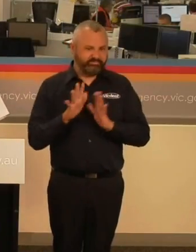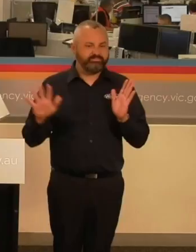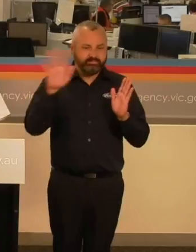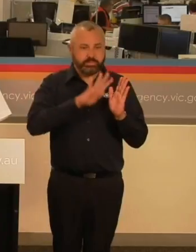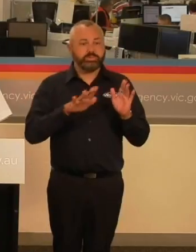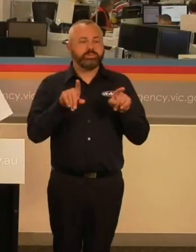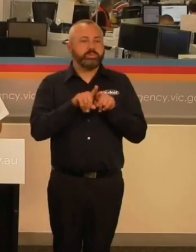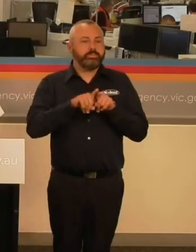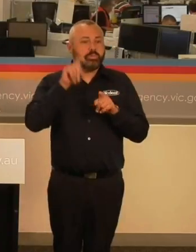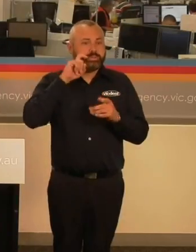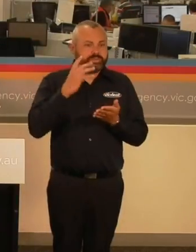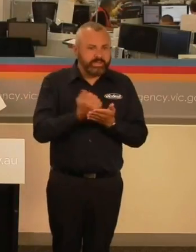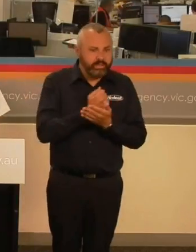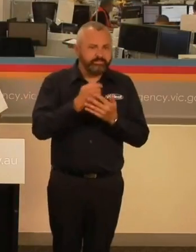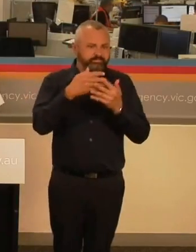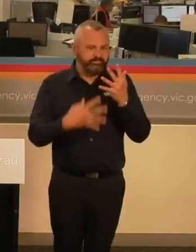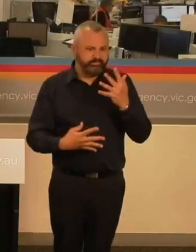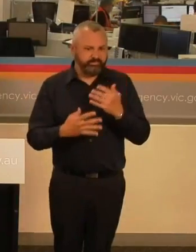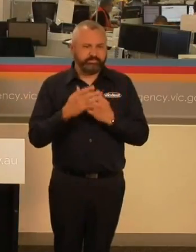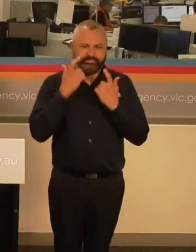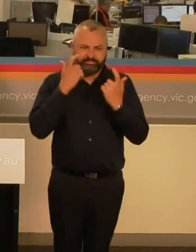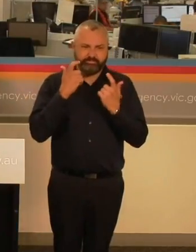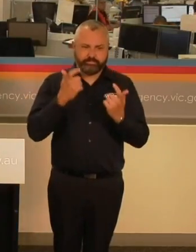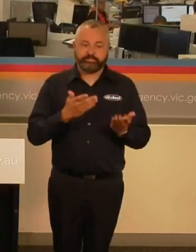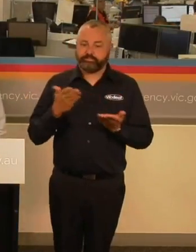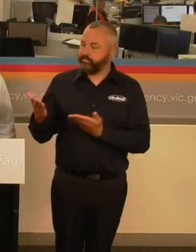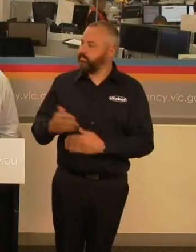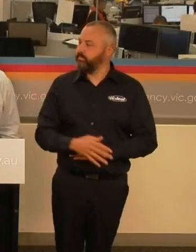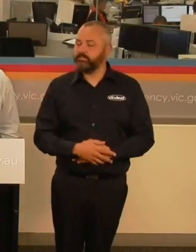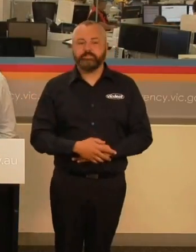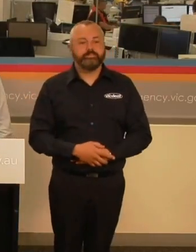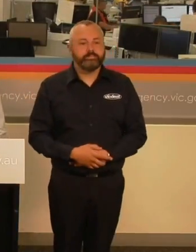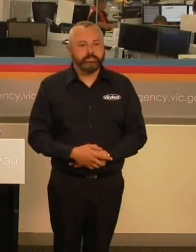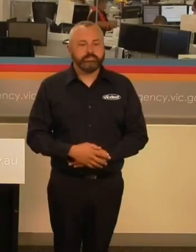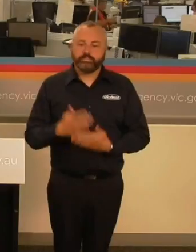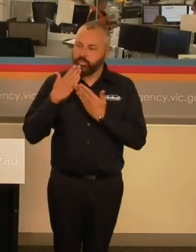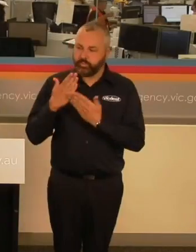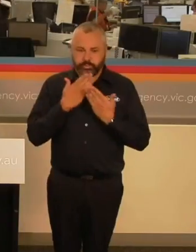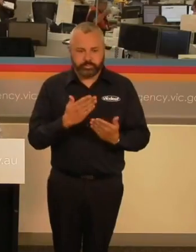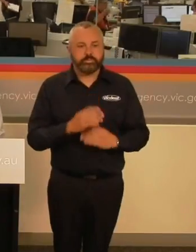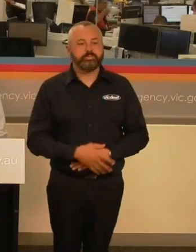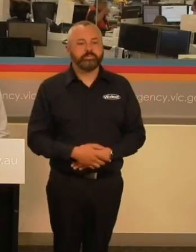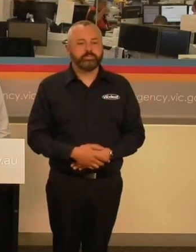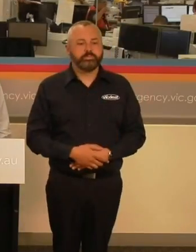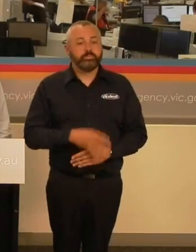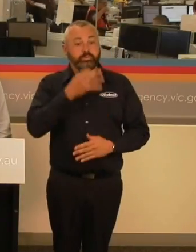so over to Andrew. Thanks to everybody so a couple of weeks ago we had a short